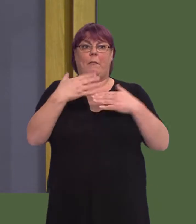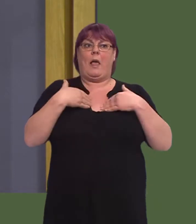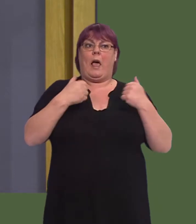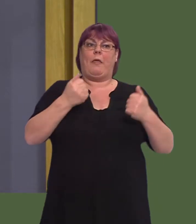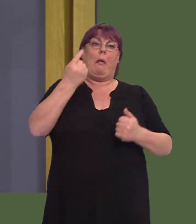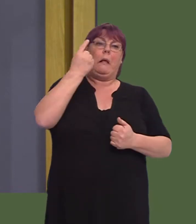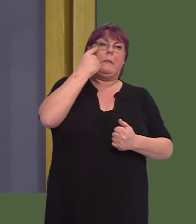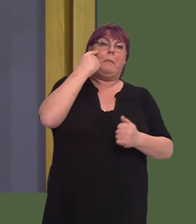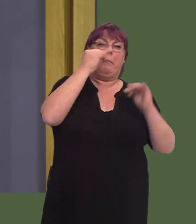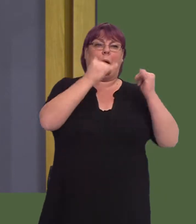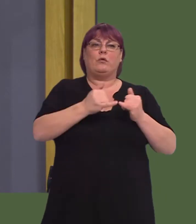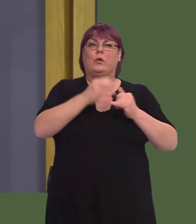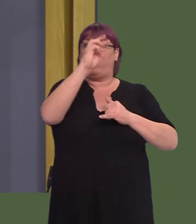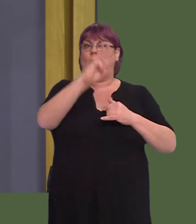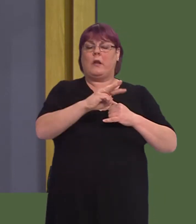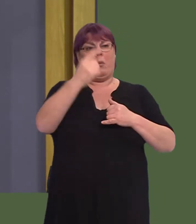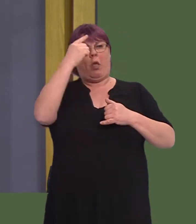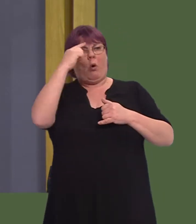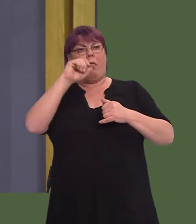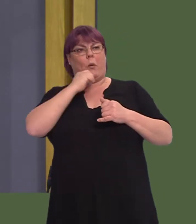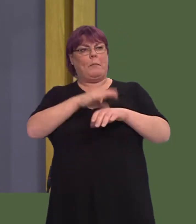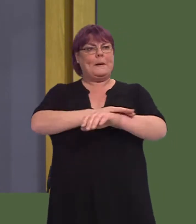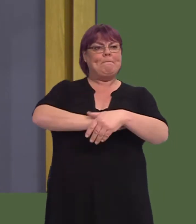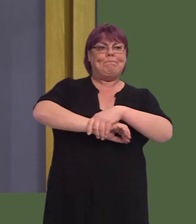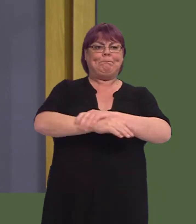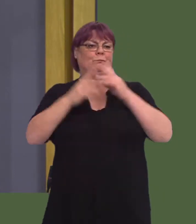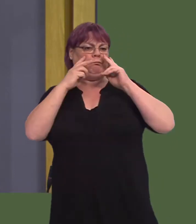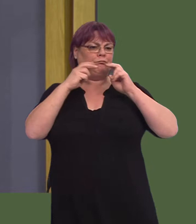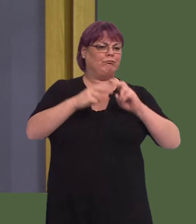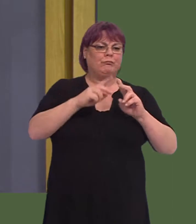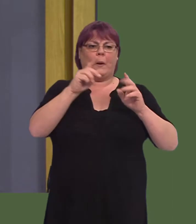take a more proactive role in seeing where there are allegations of abuse, and for them